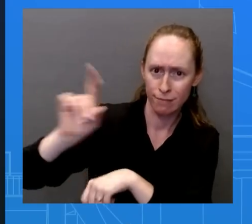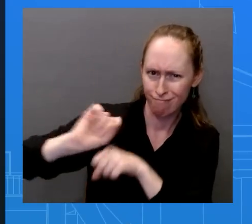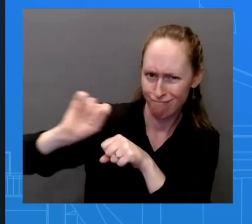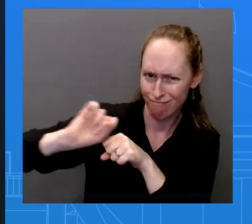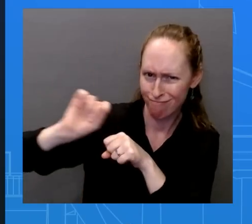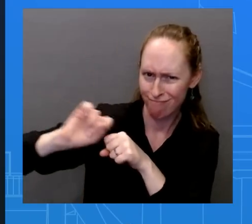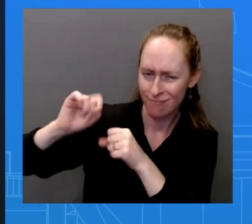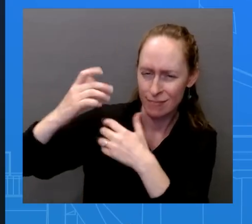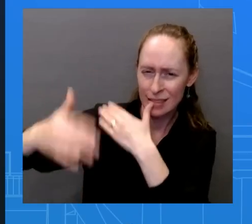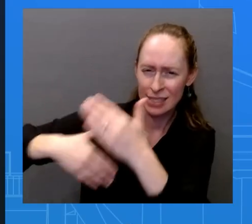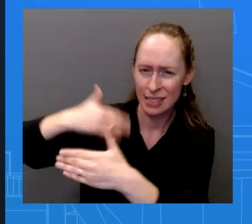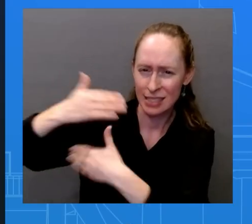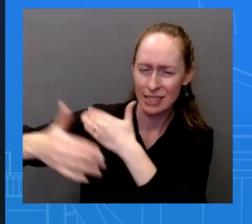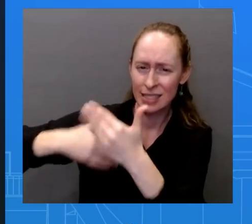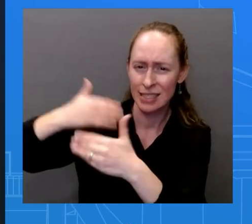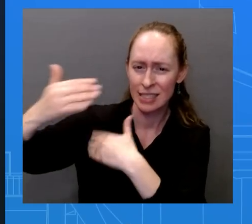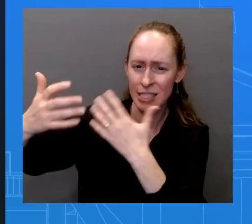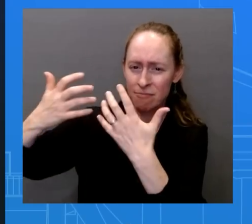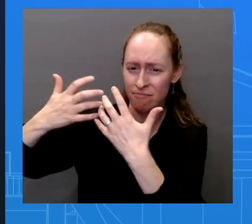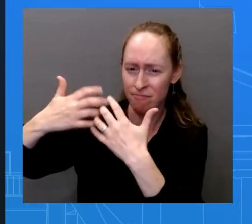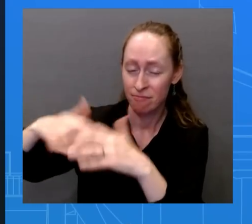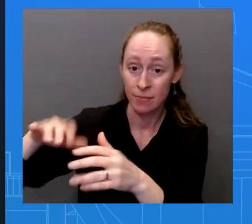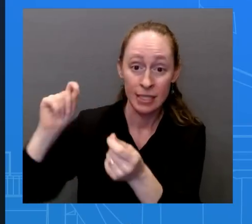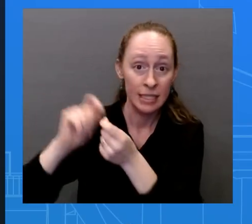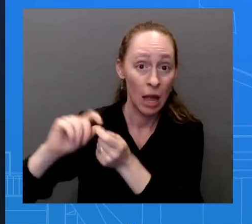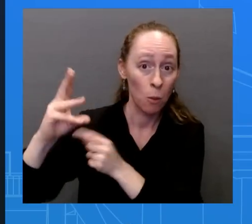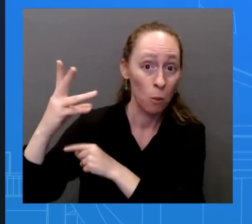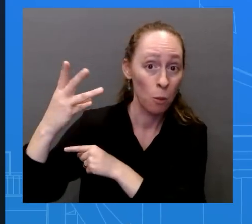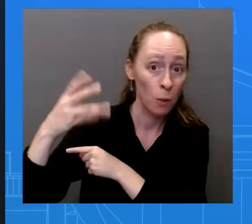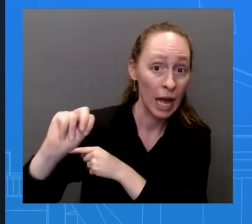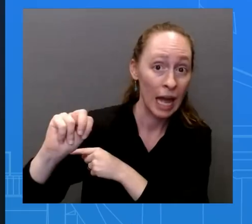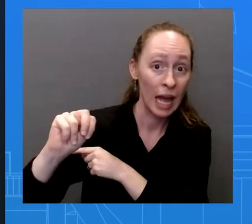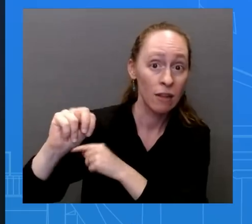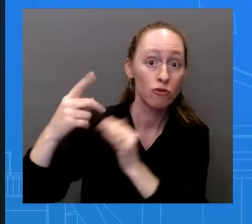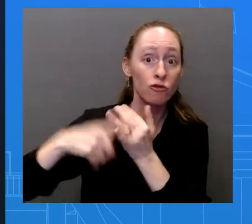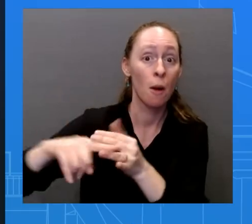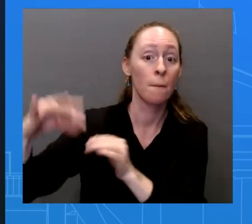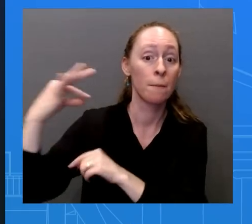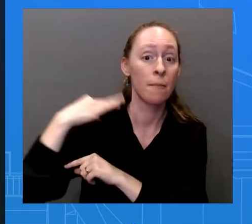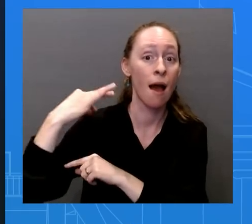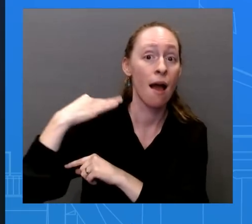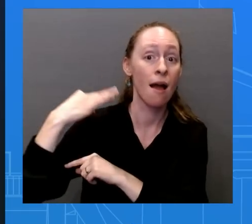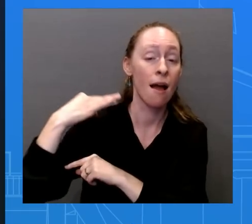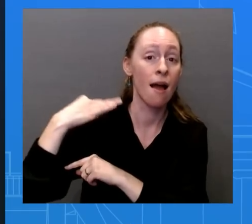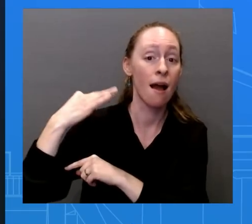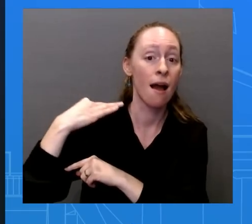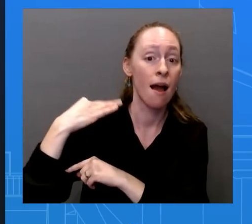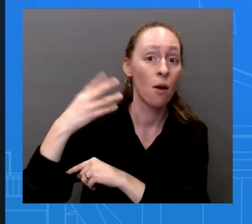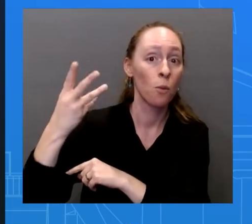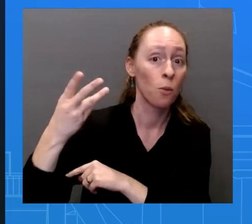for application sign-off, we will share that. But again, we've -- every week, we're trying to share additional information for all of you